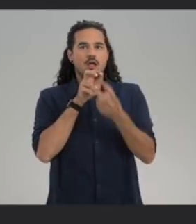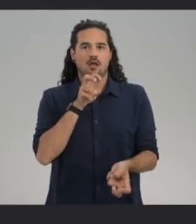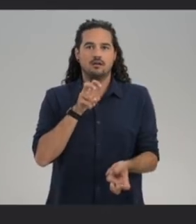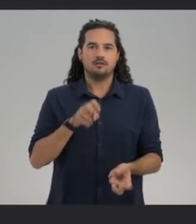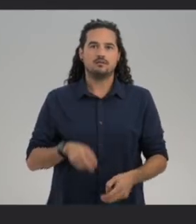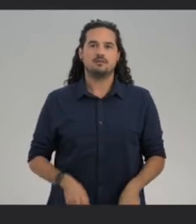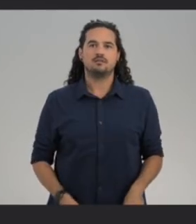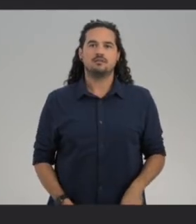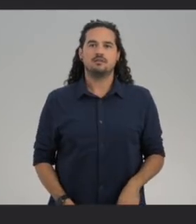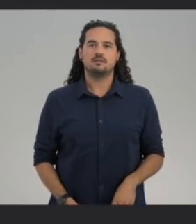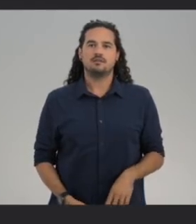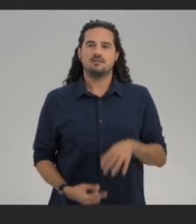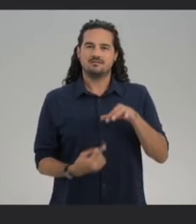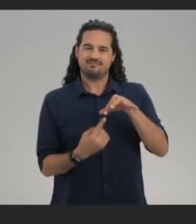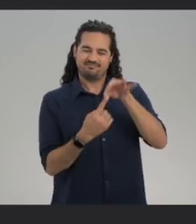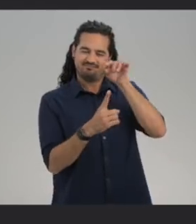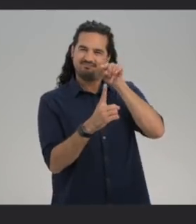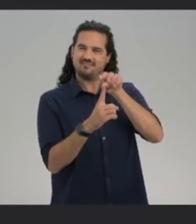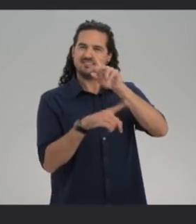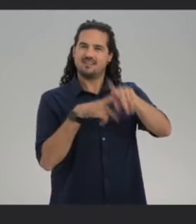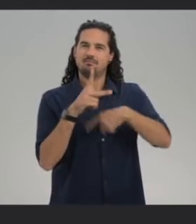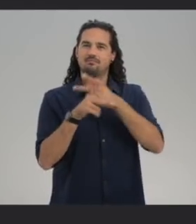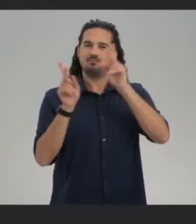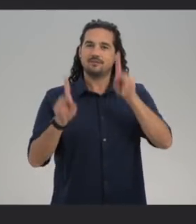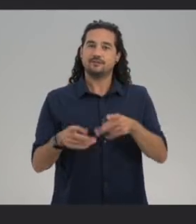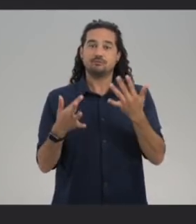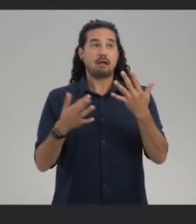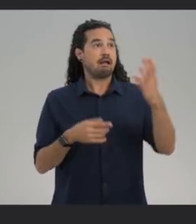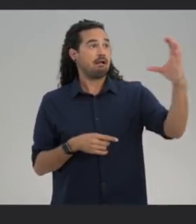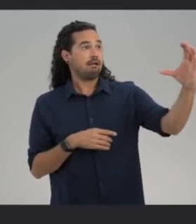There's a certain kind of person who doesn't wait for greatness.